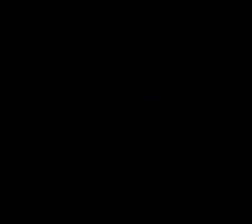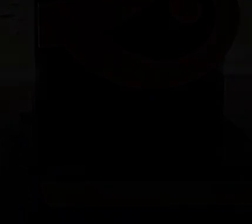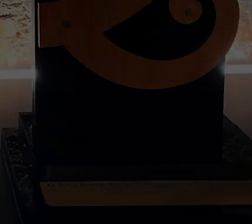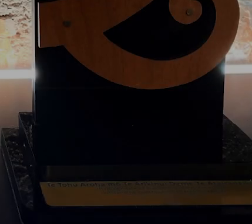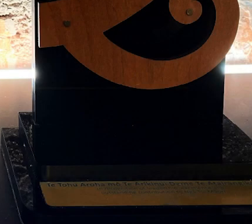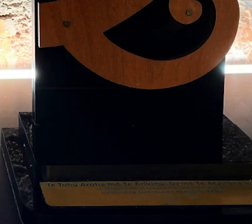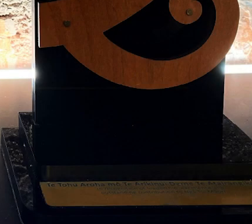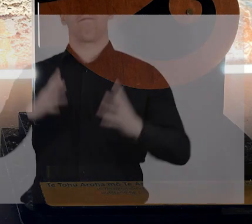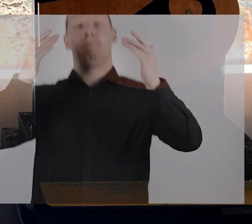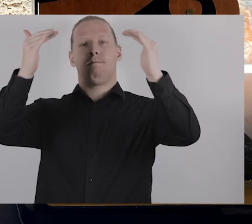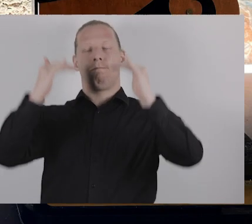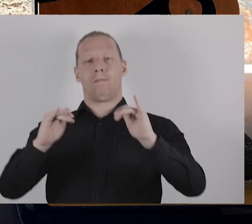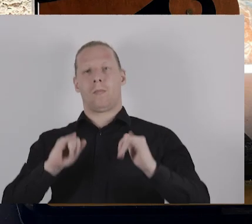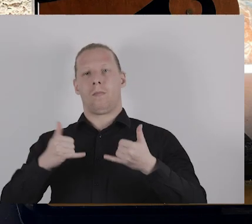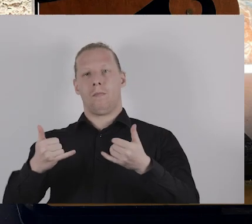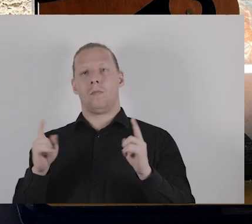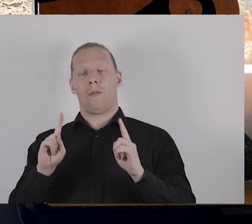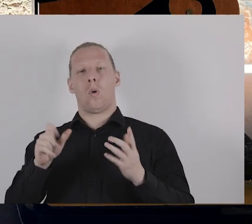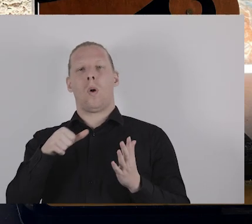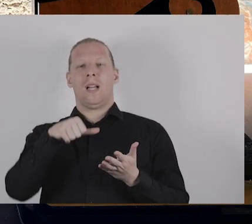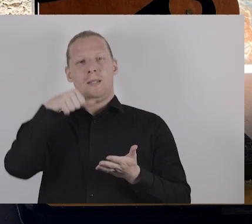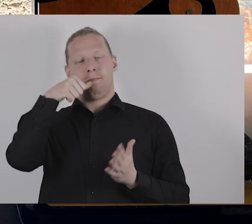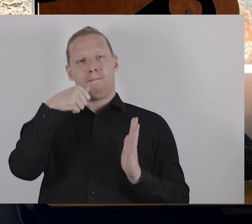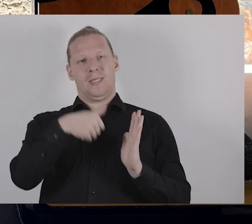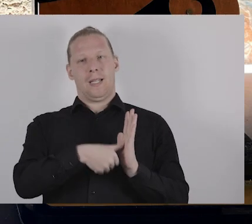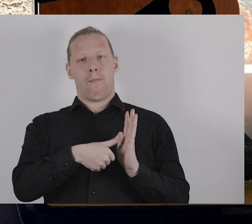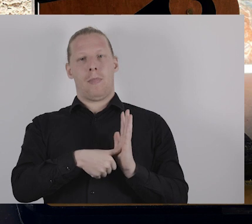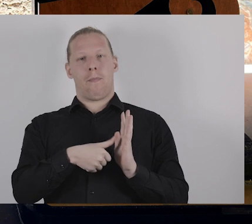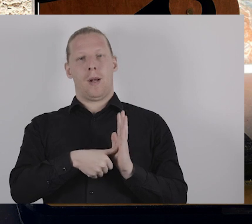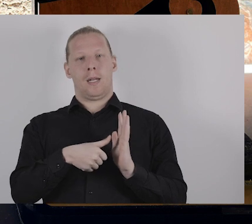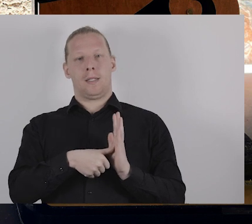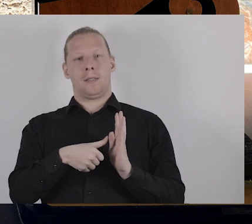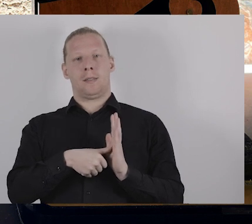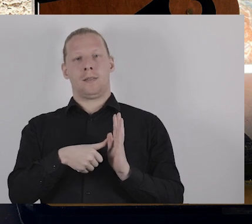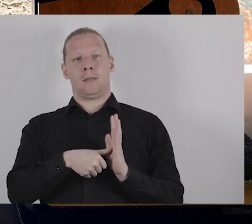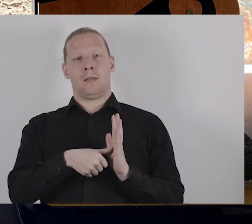IN TE REO MĀORI: The next award is the Te Papa Tongarewa o Rongomaraeroa,